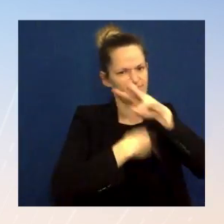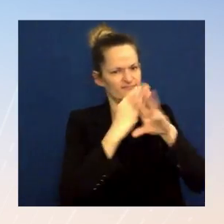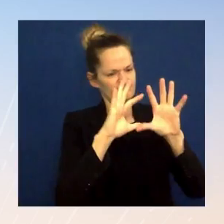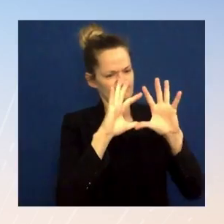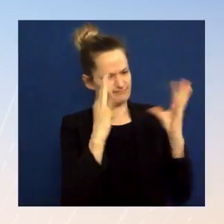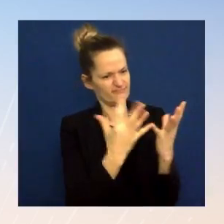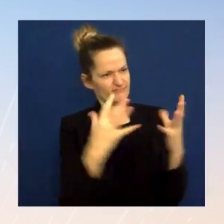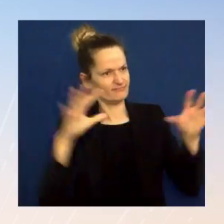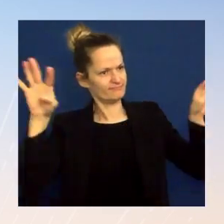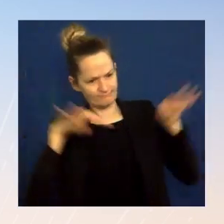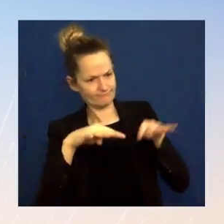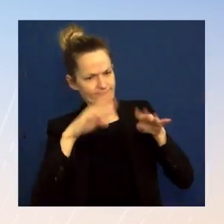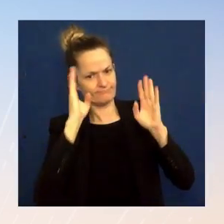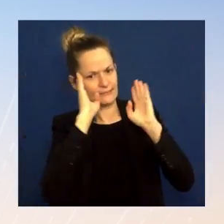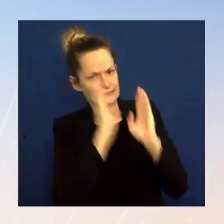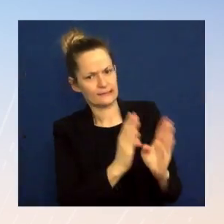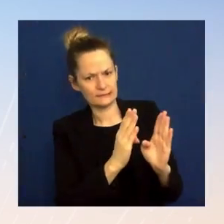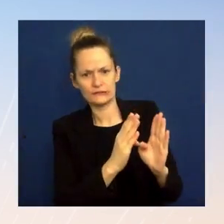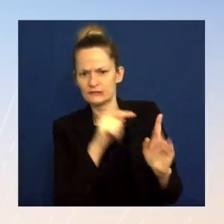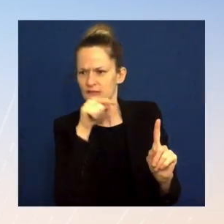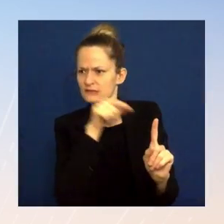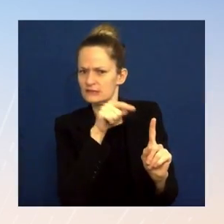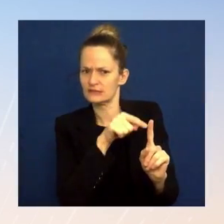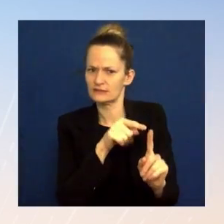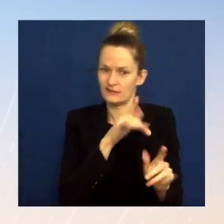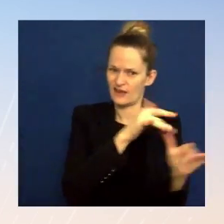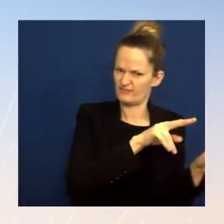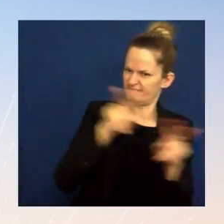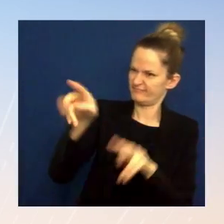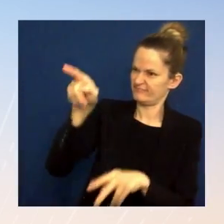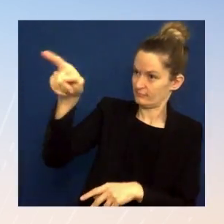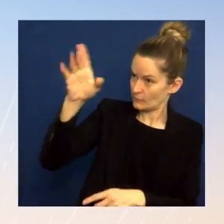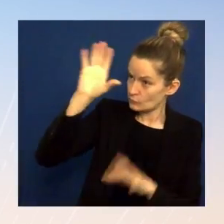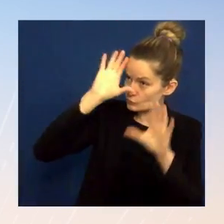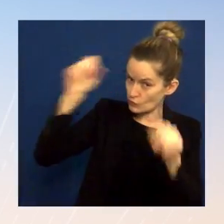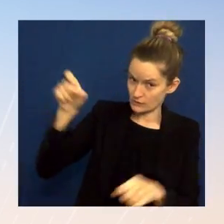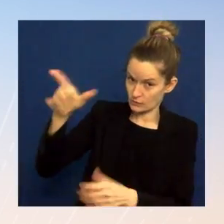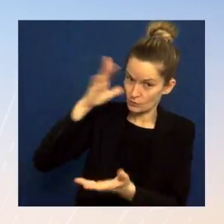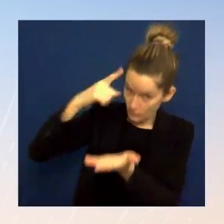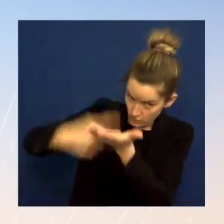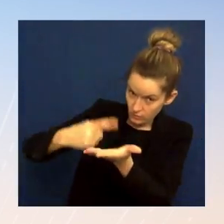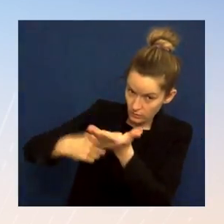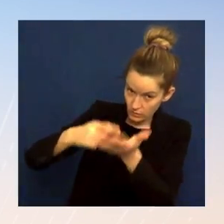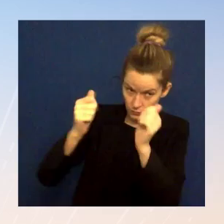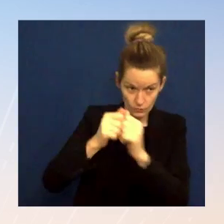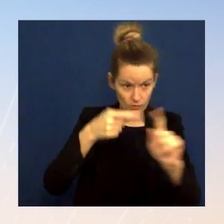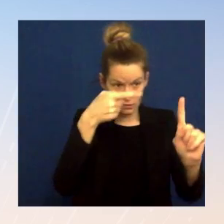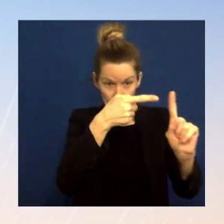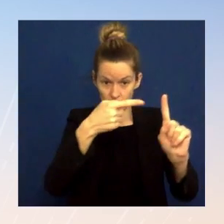And also, supply chain: What is the reality coming out of this meeting that things will open up with the supply chain issue here?